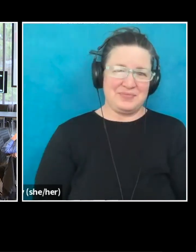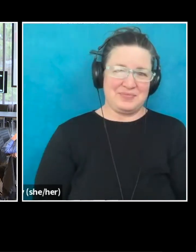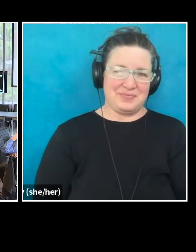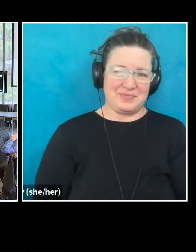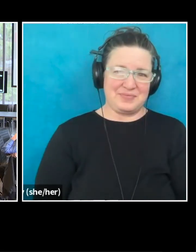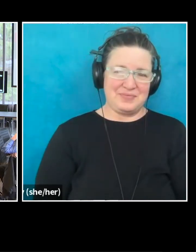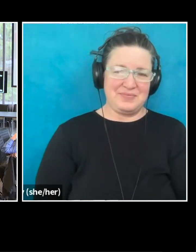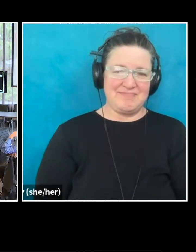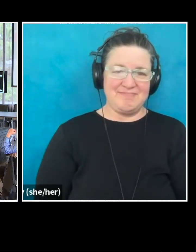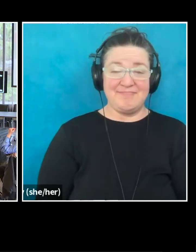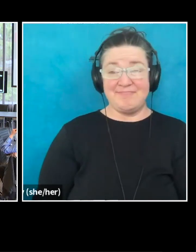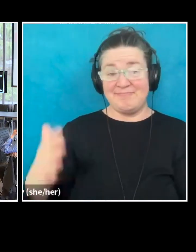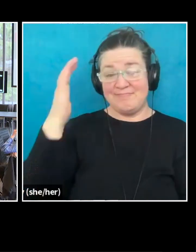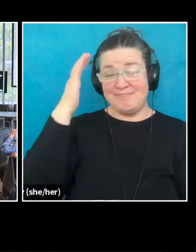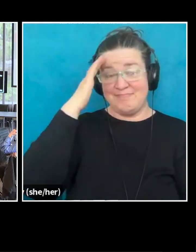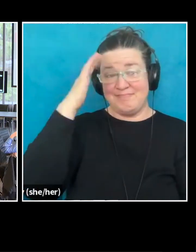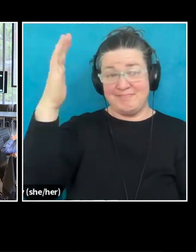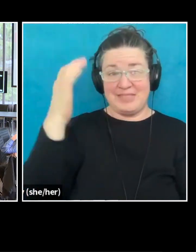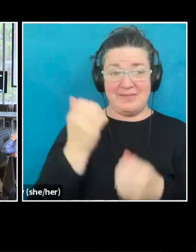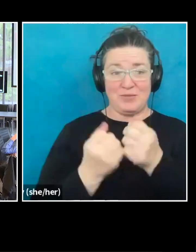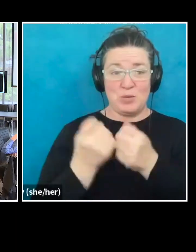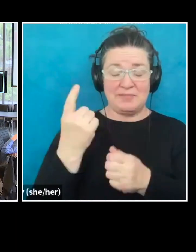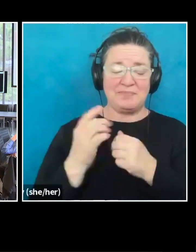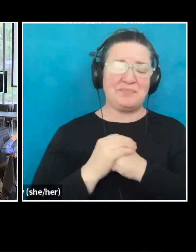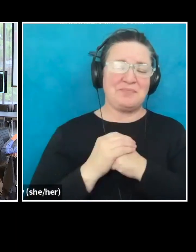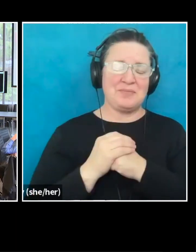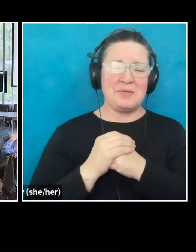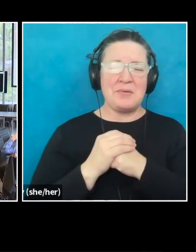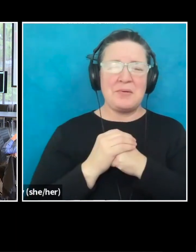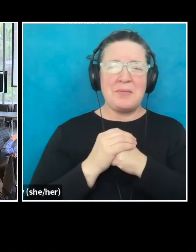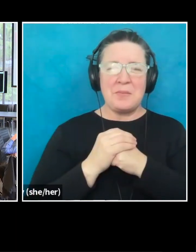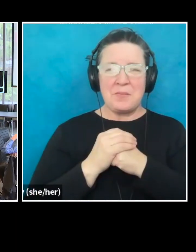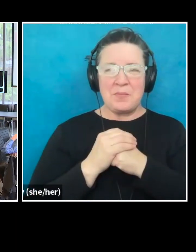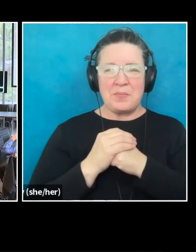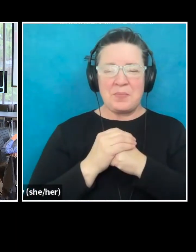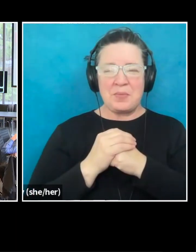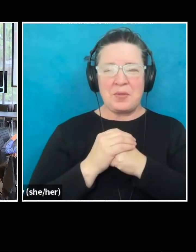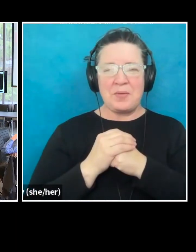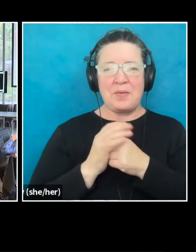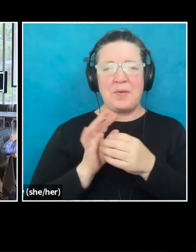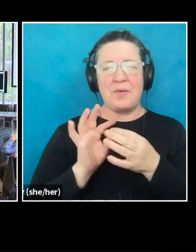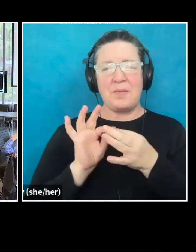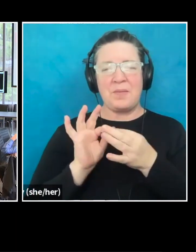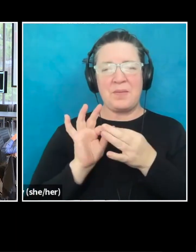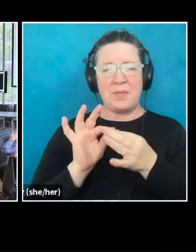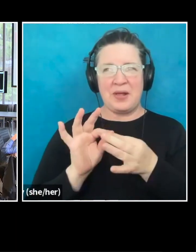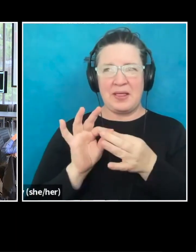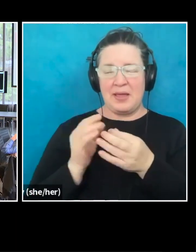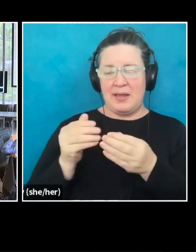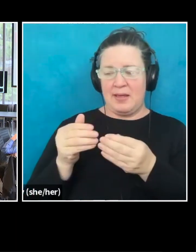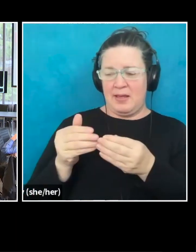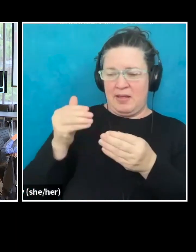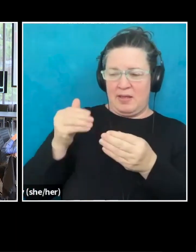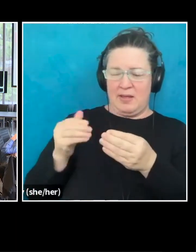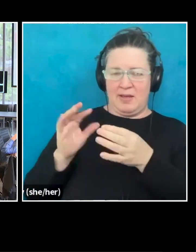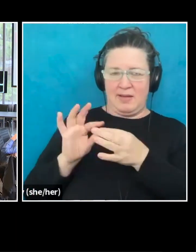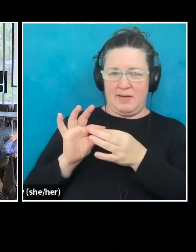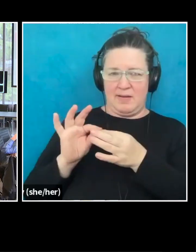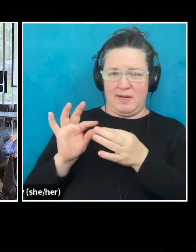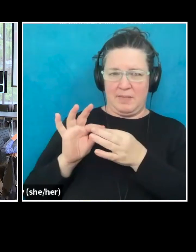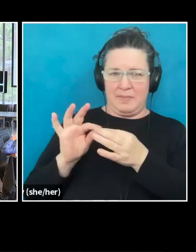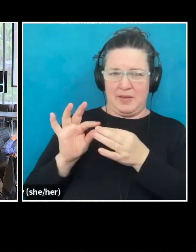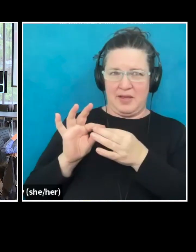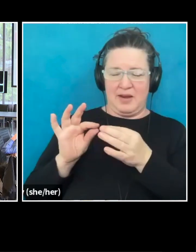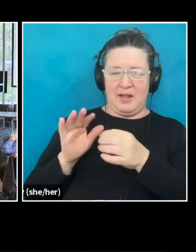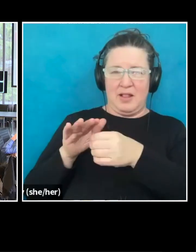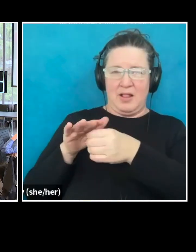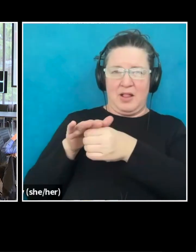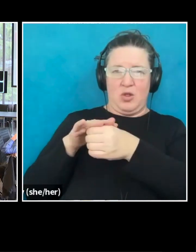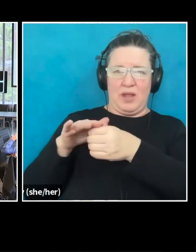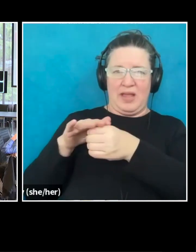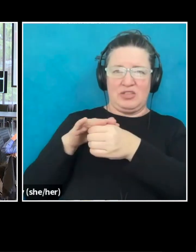Hey everyone. Um I think kind of a in relation to the last comment a location centering button. Is